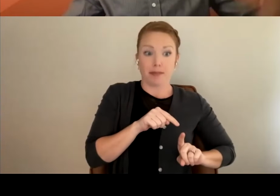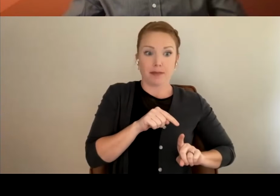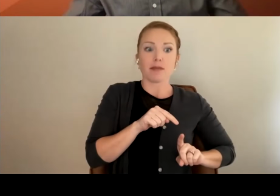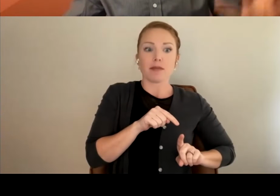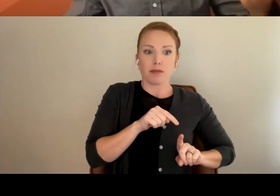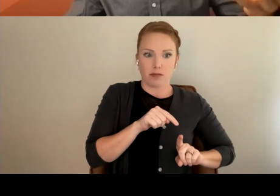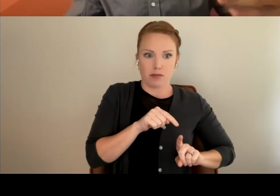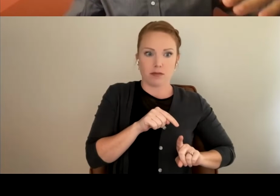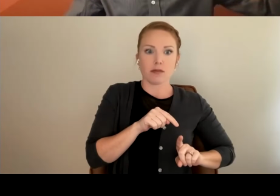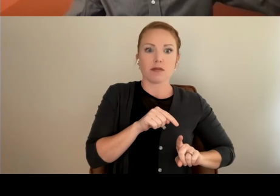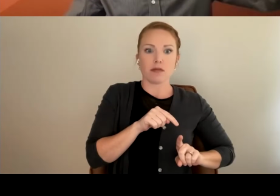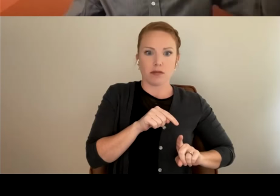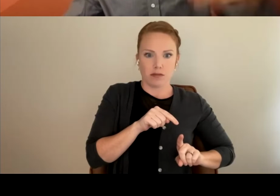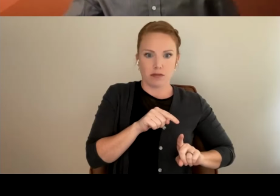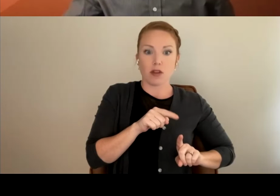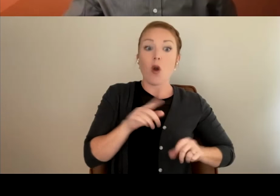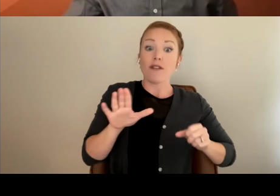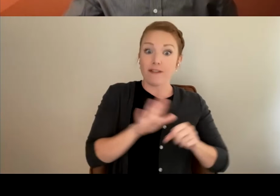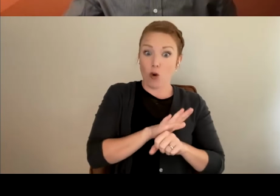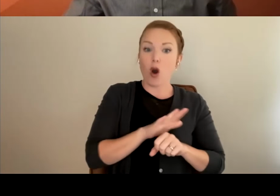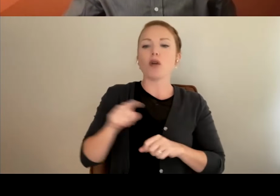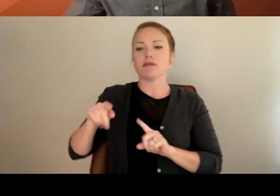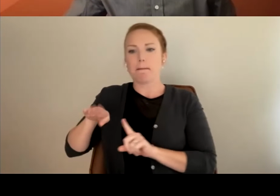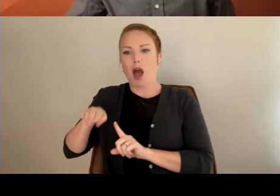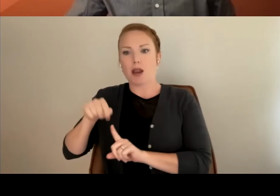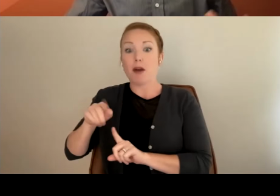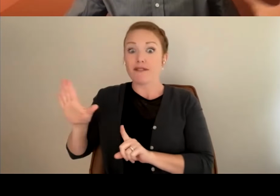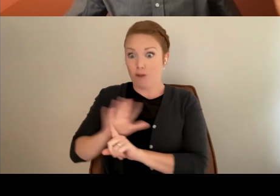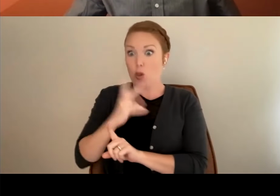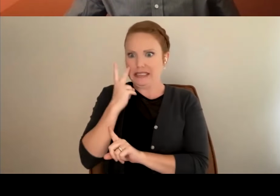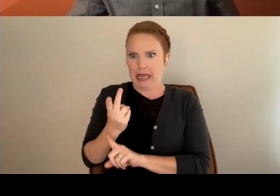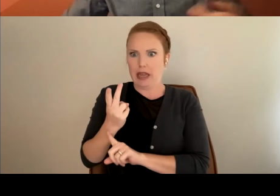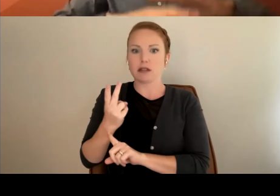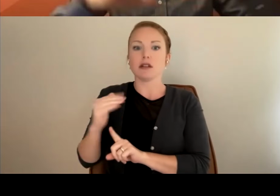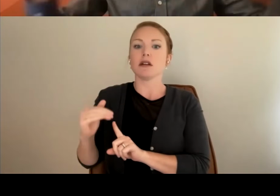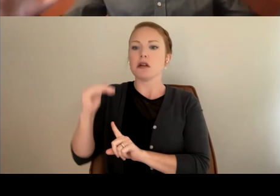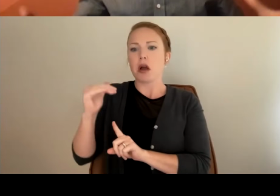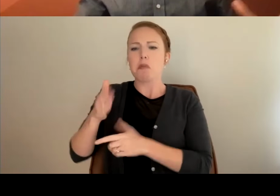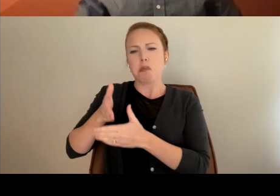in the middle partially sighted, and on the top blind. And so this is dealing with kind